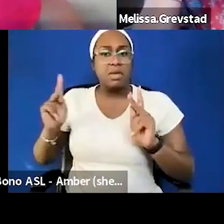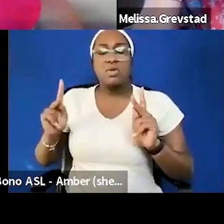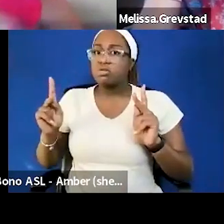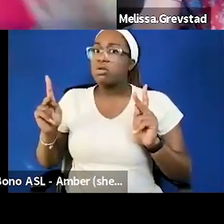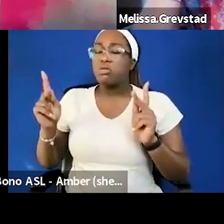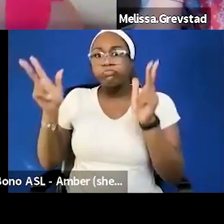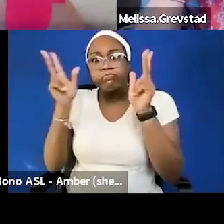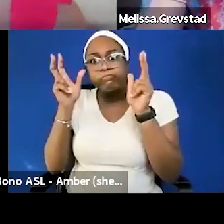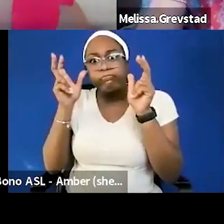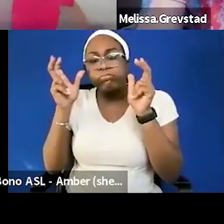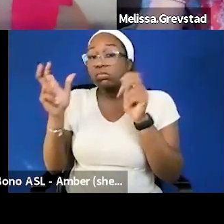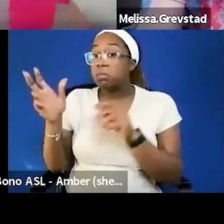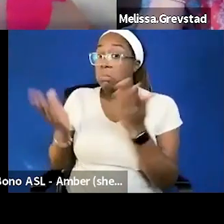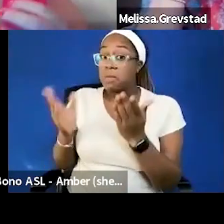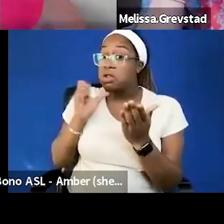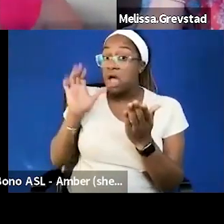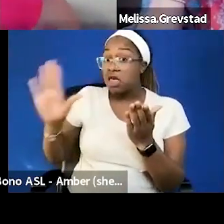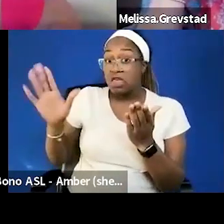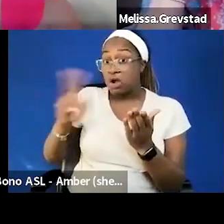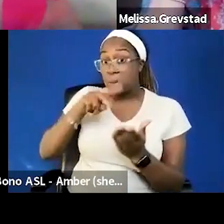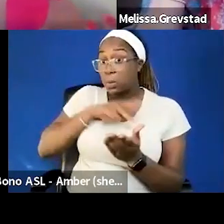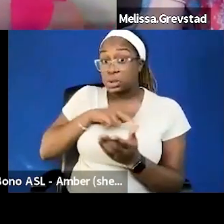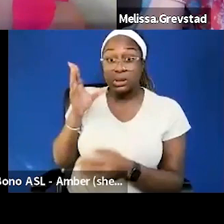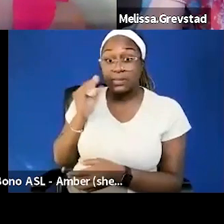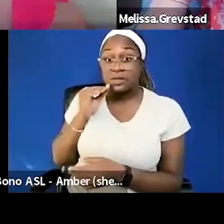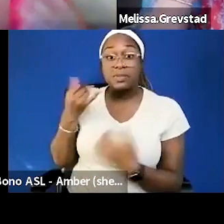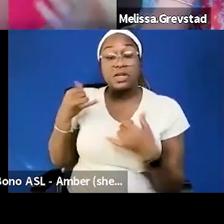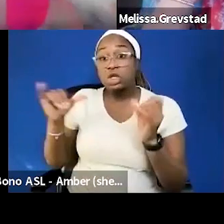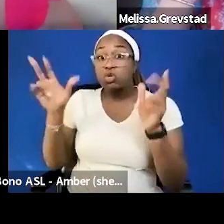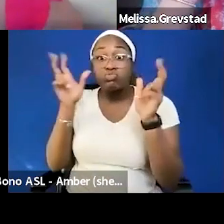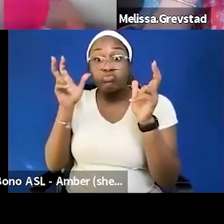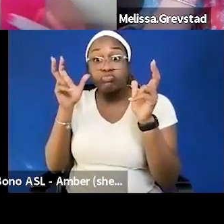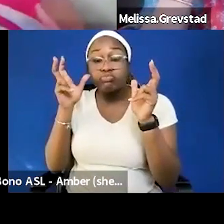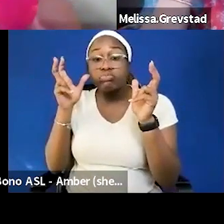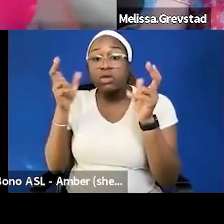even if that's not their personal experience, they're very receptive to hearing it and they they want to learn more.